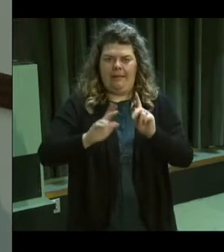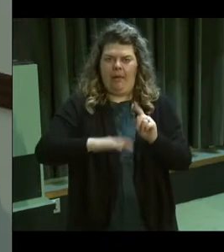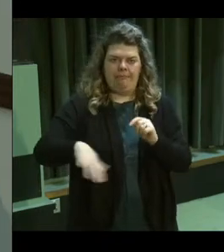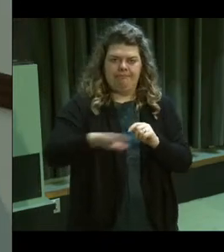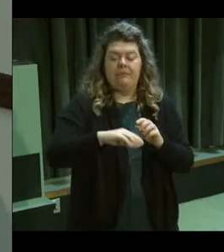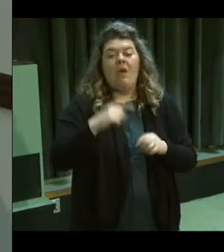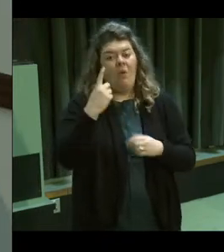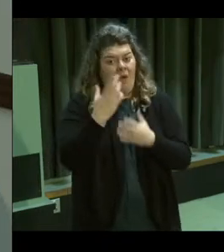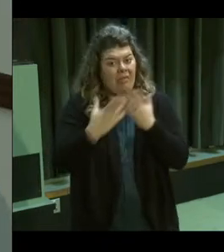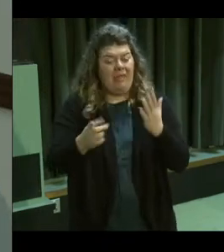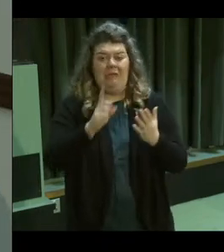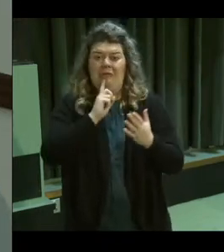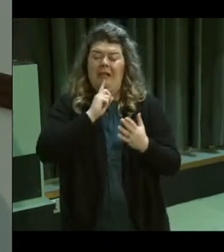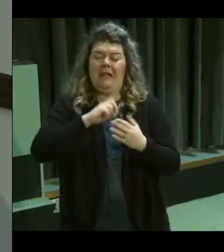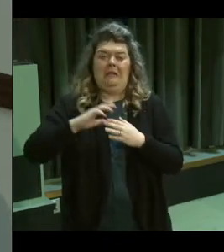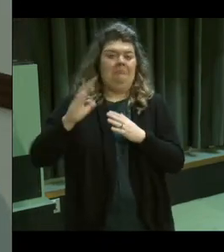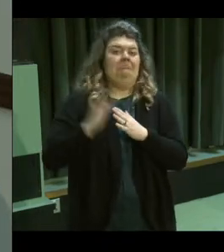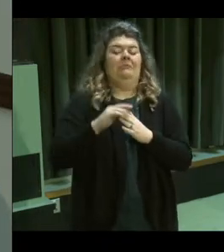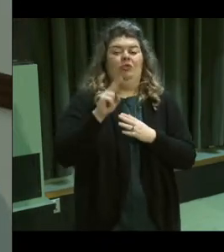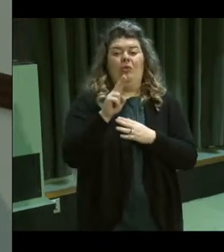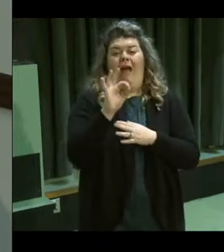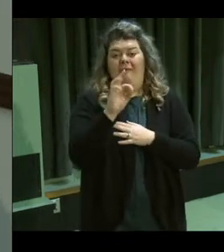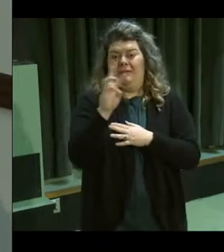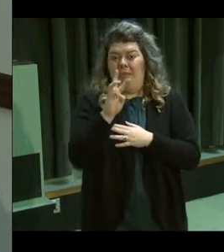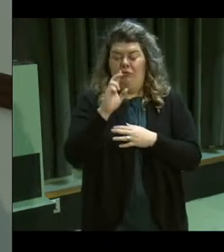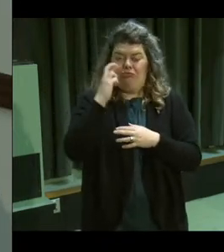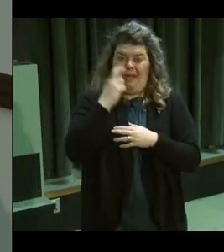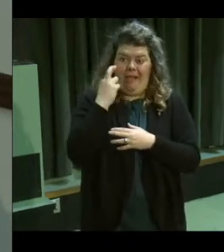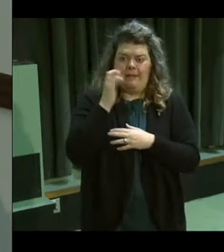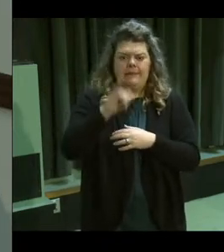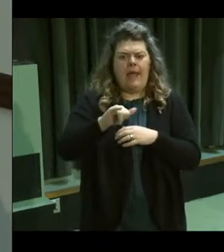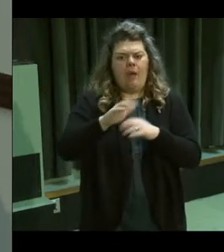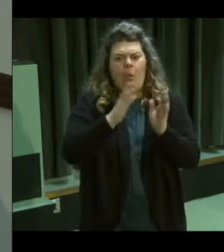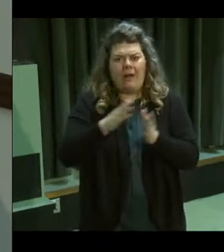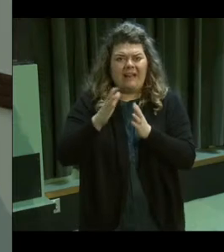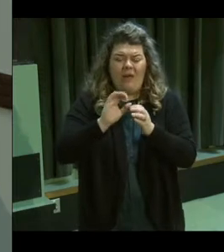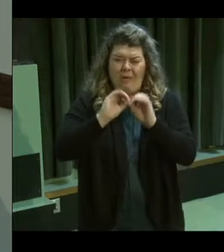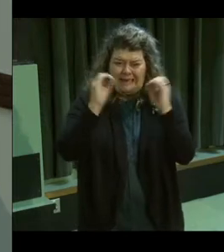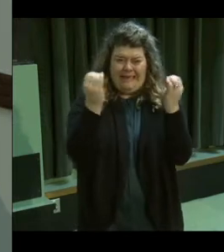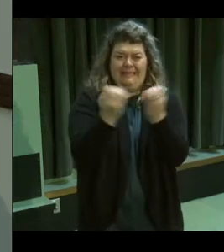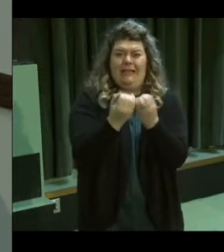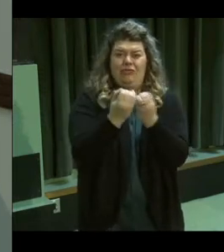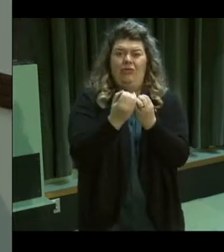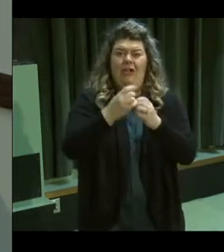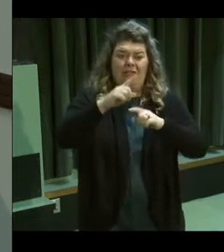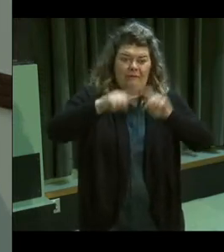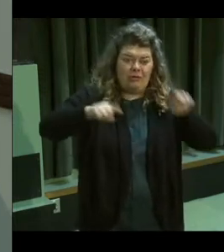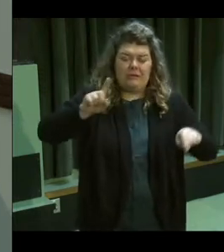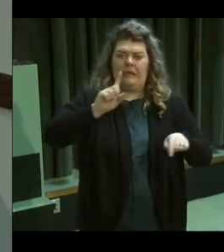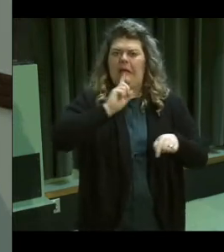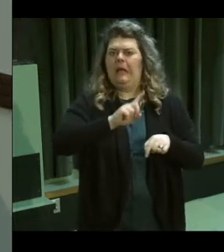one of the greatest things the UFW realized early on was that